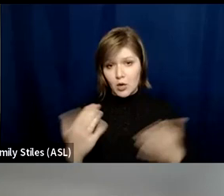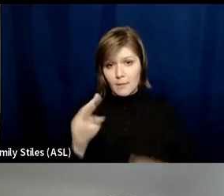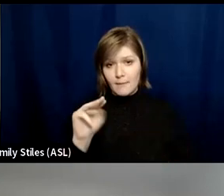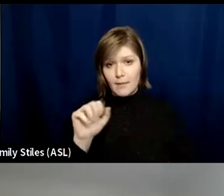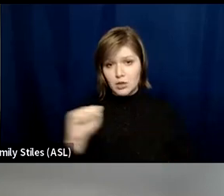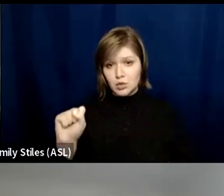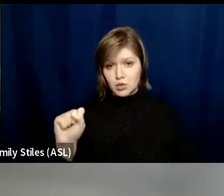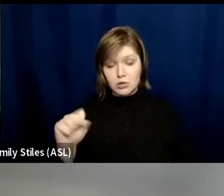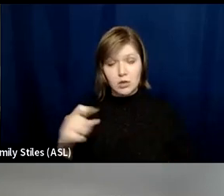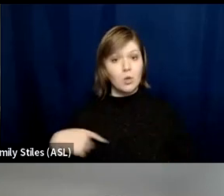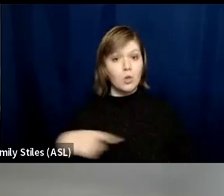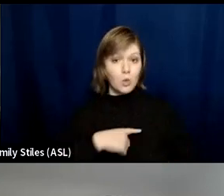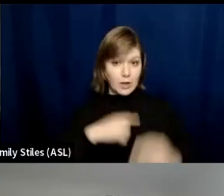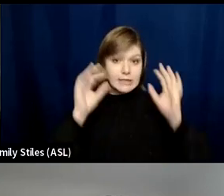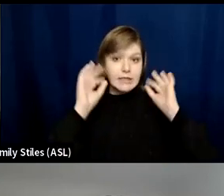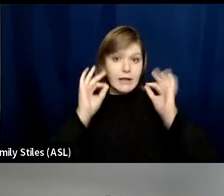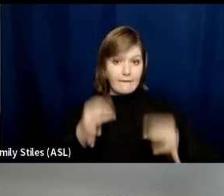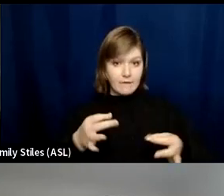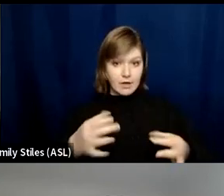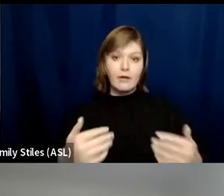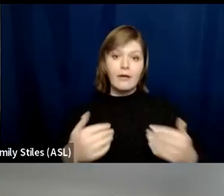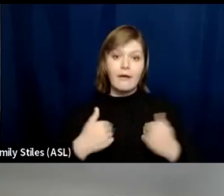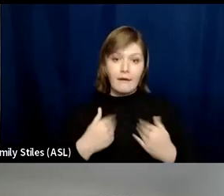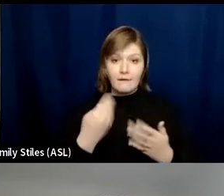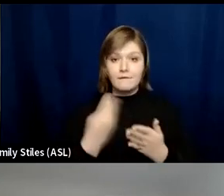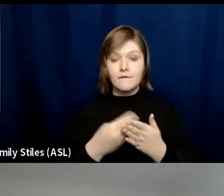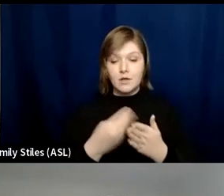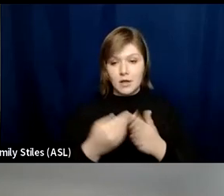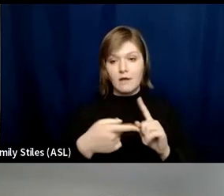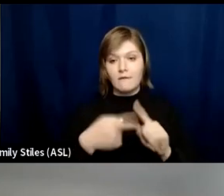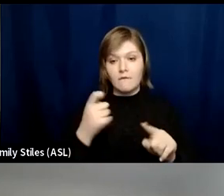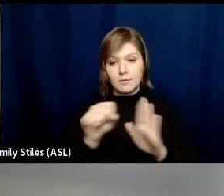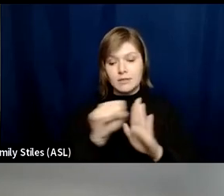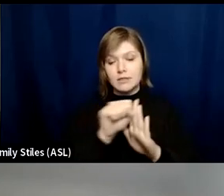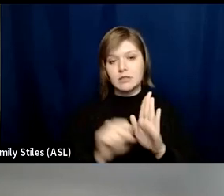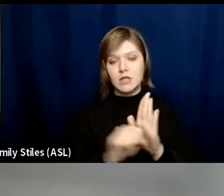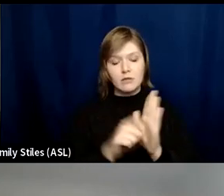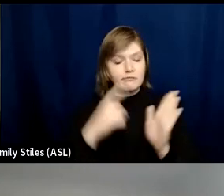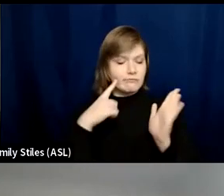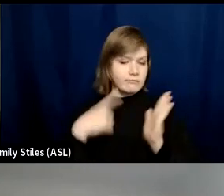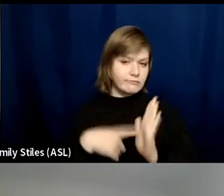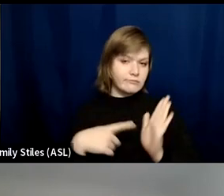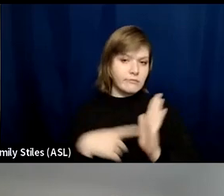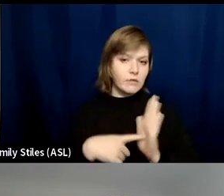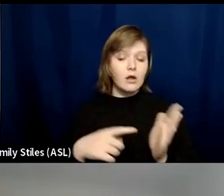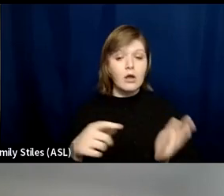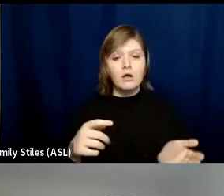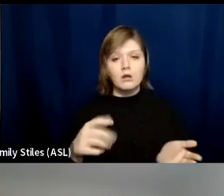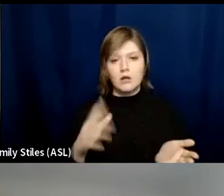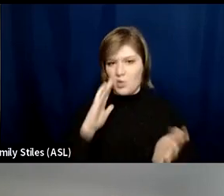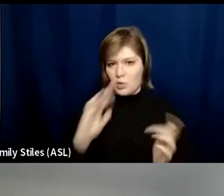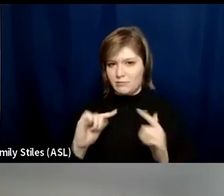regarding why they should seek more vouchers, or accept tenants with vouchers?